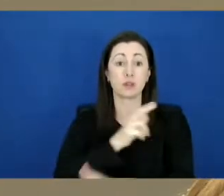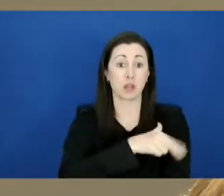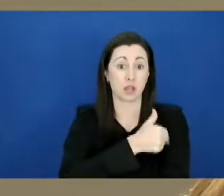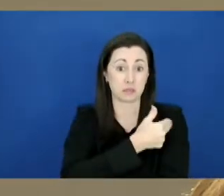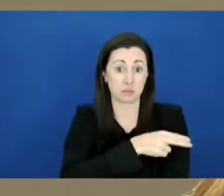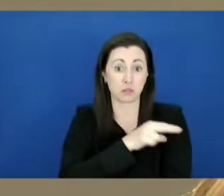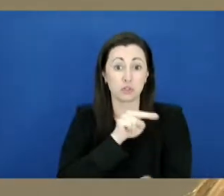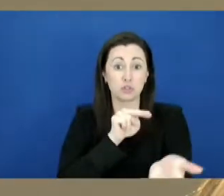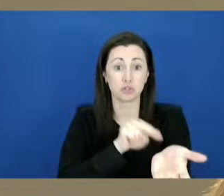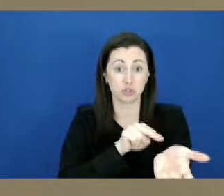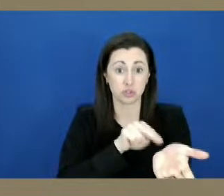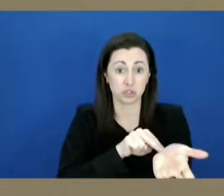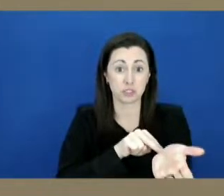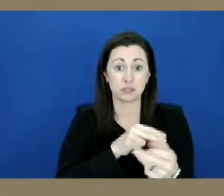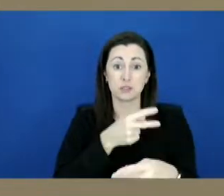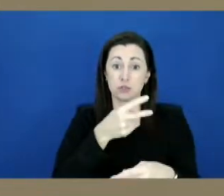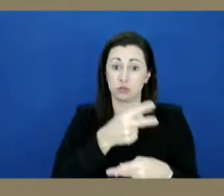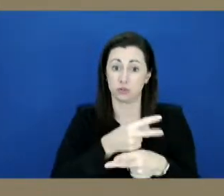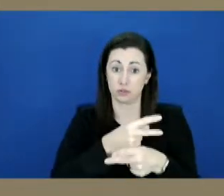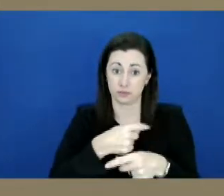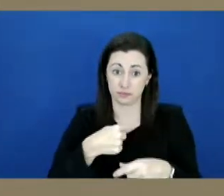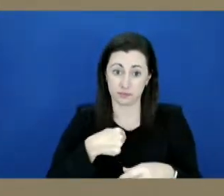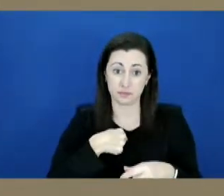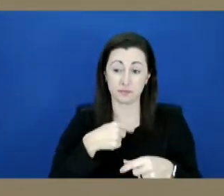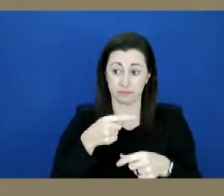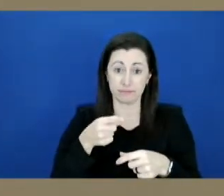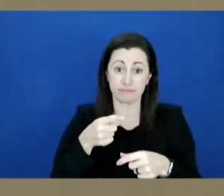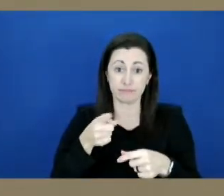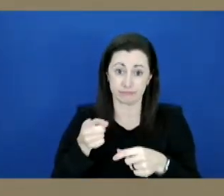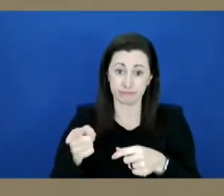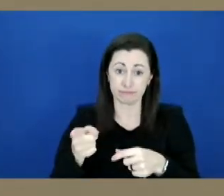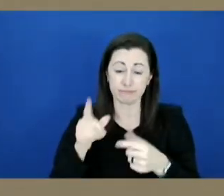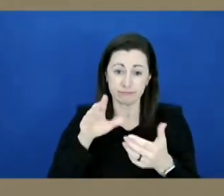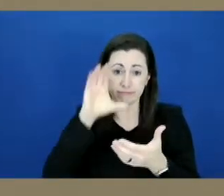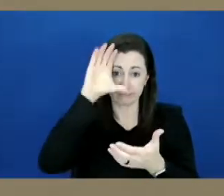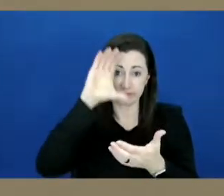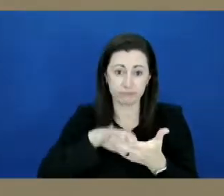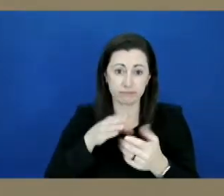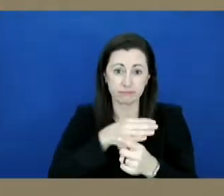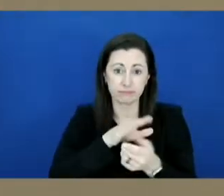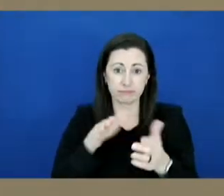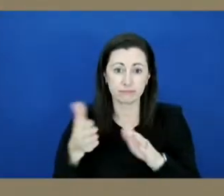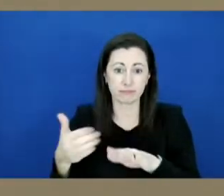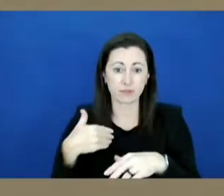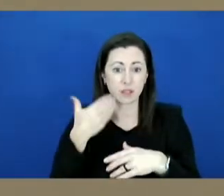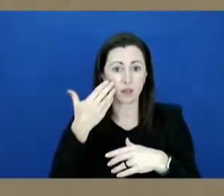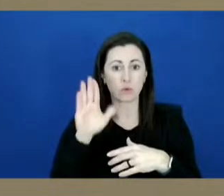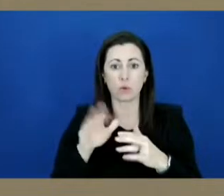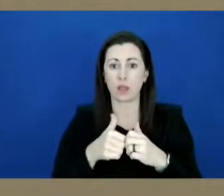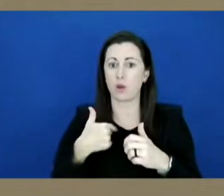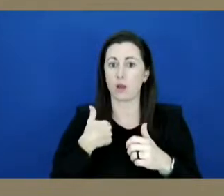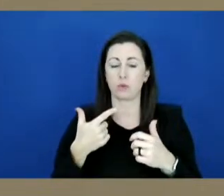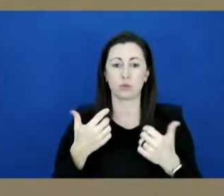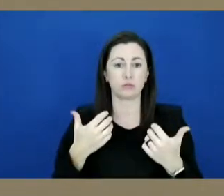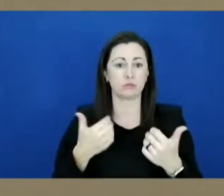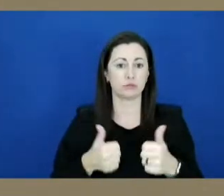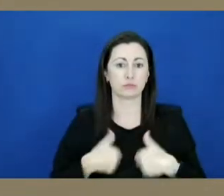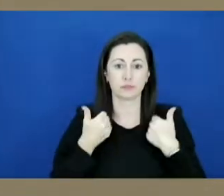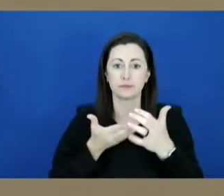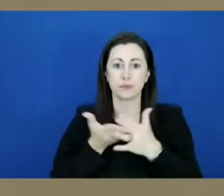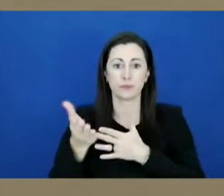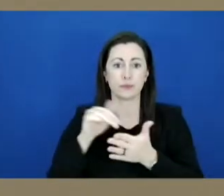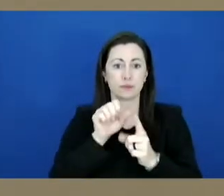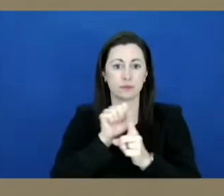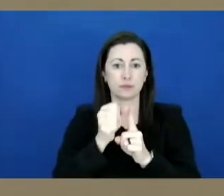WRECK, HAD IT NOT BEEN FOR THE